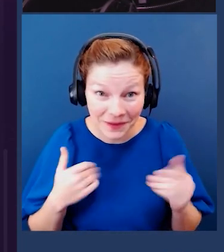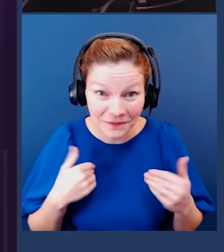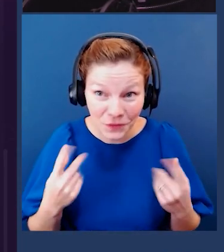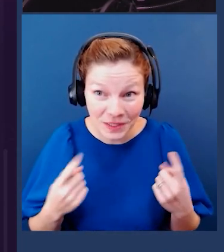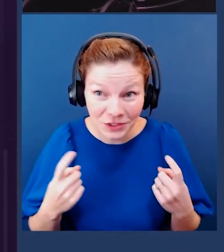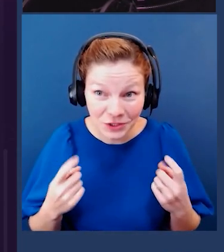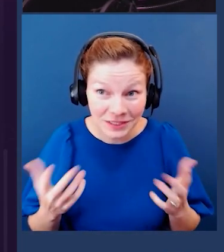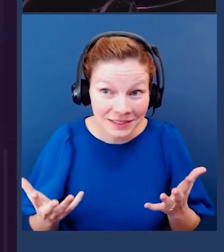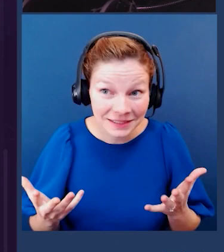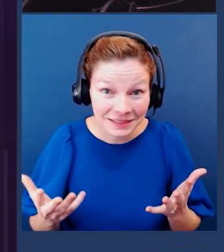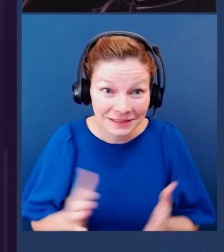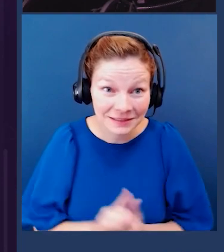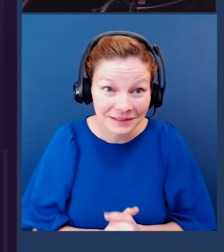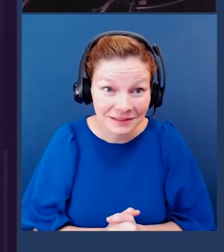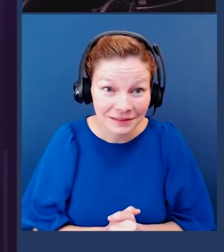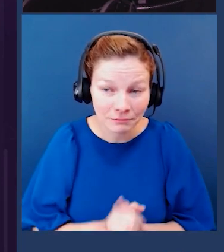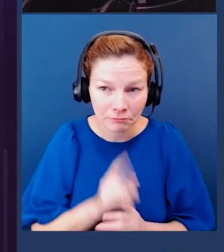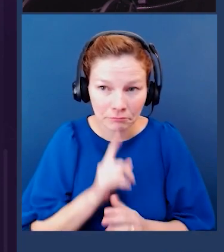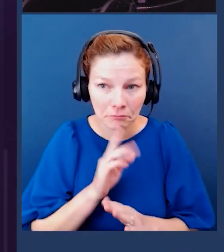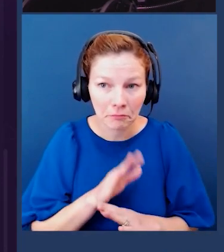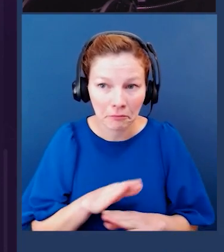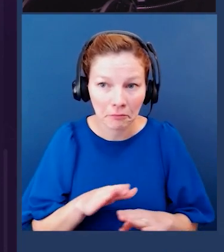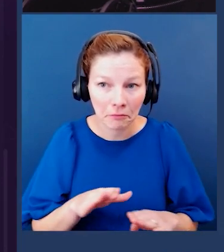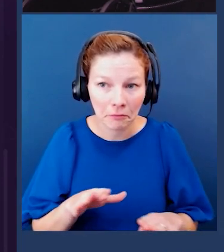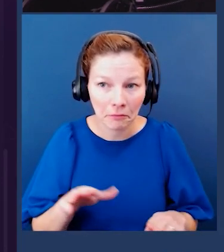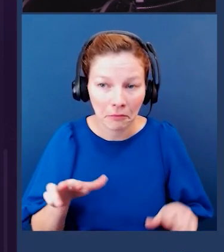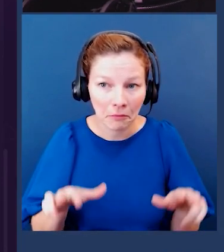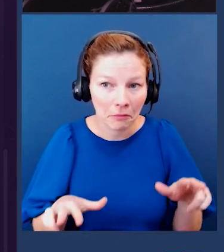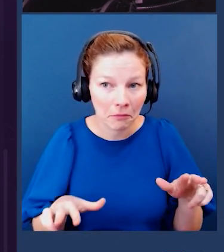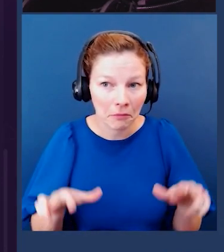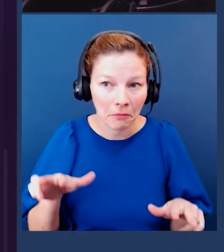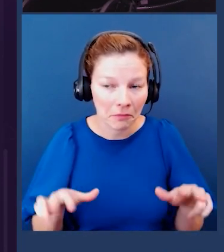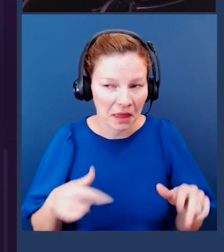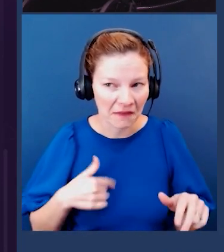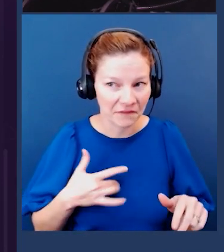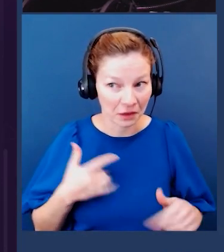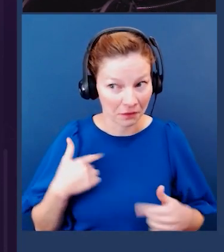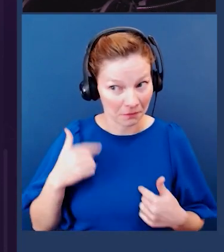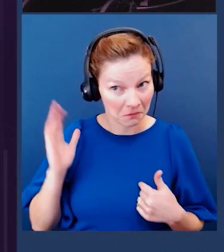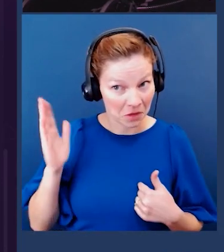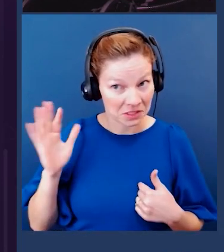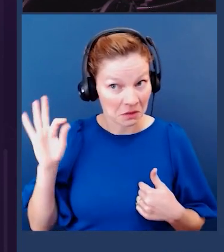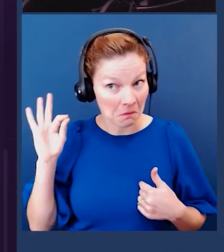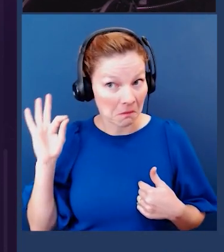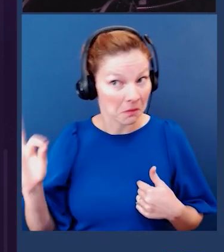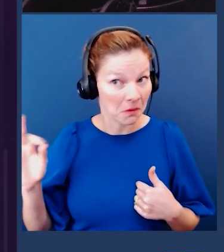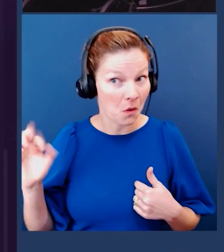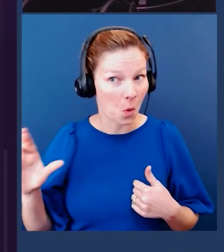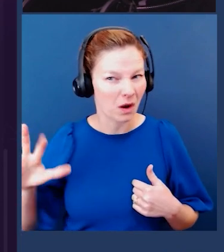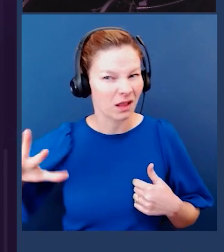A kind of awkward silence where you don't know if you did good or anyone this.